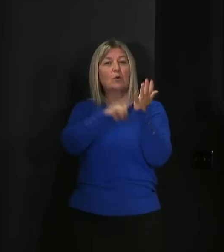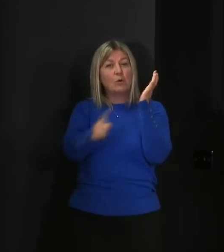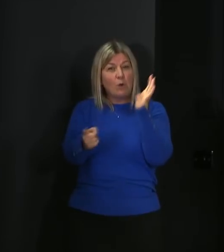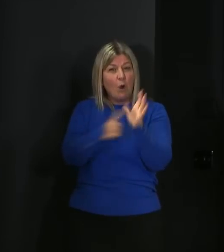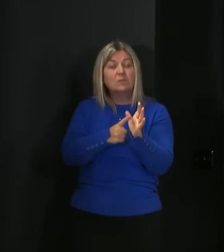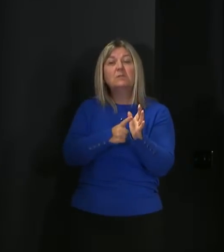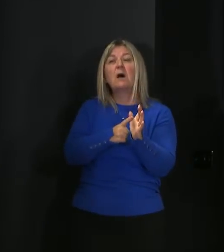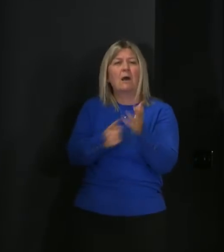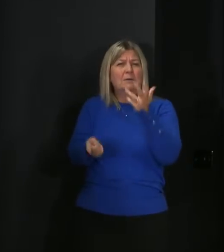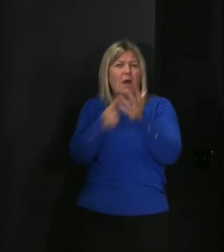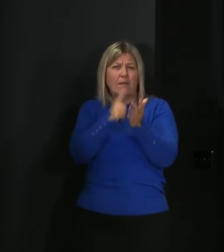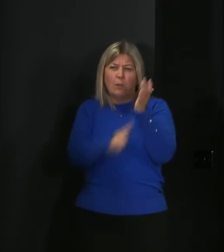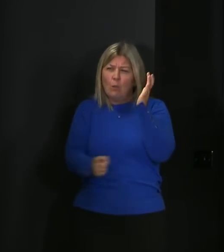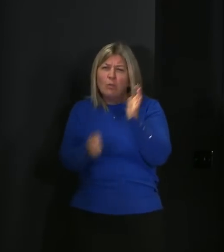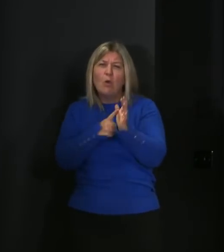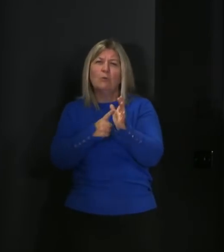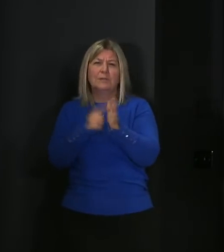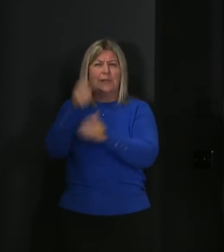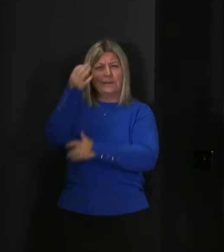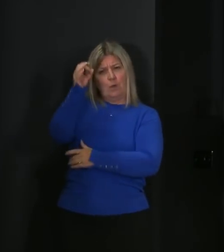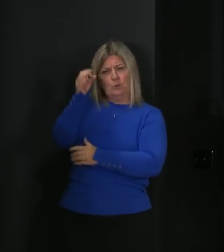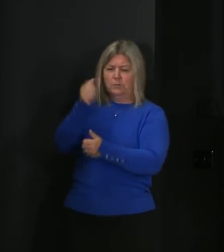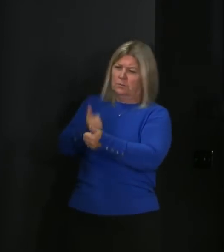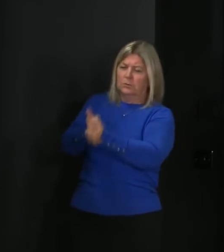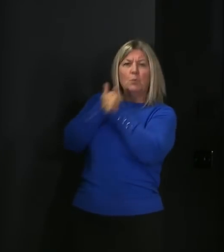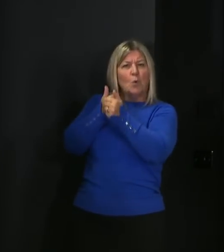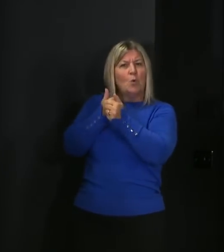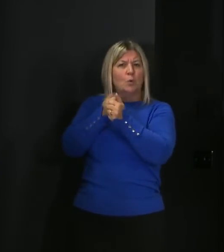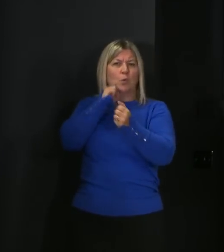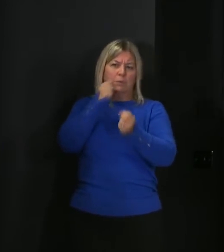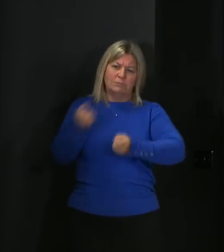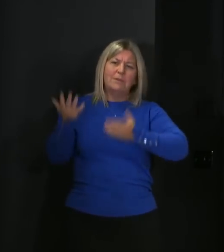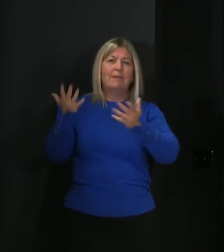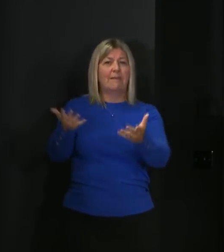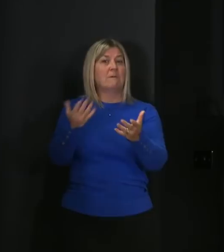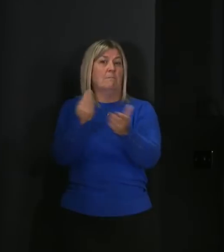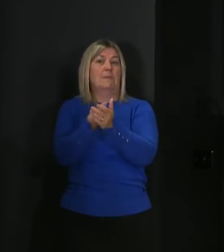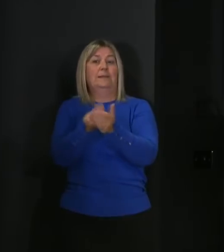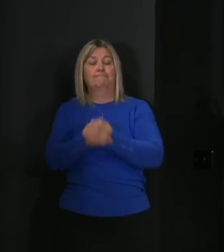in developing and delivering this scheme. This approach will allow local authorities